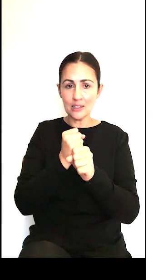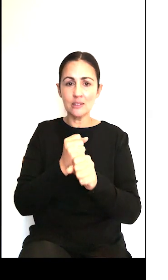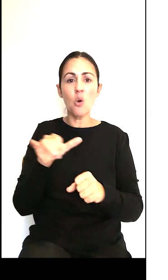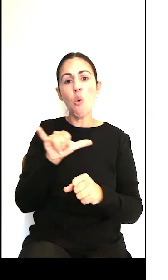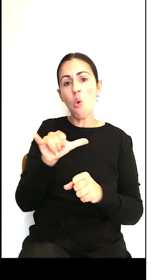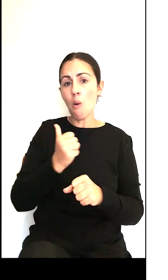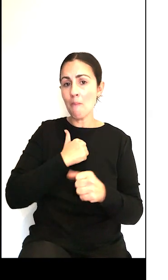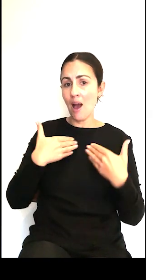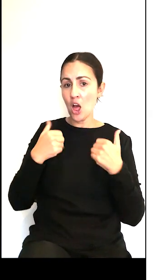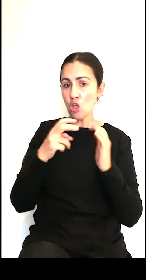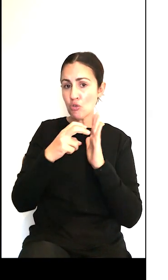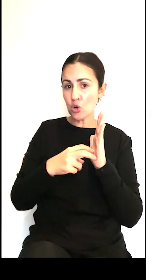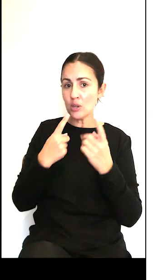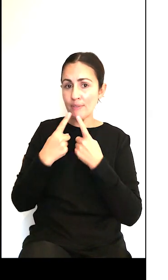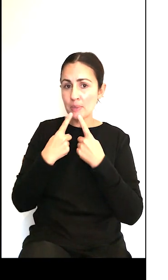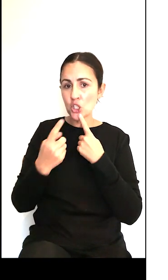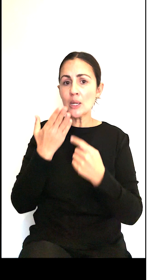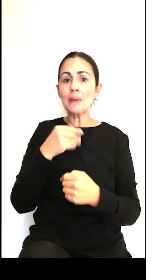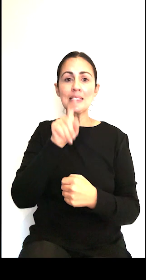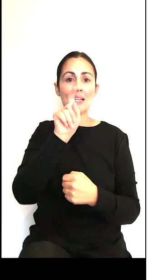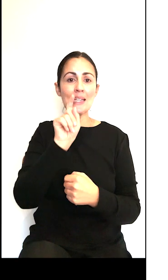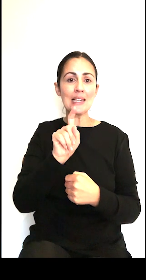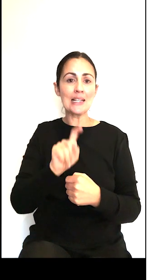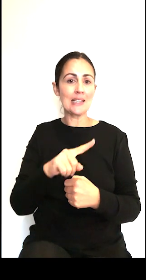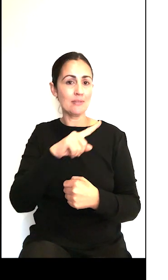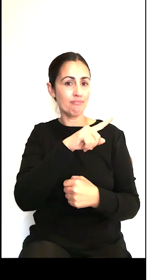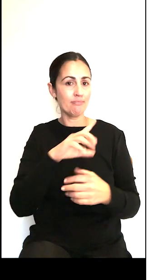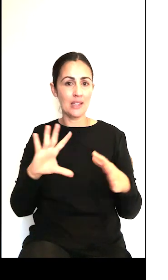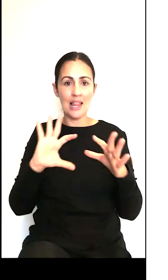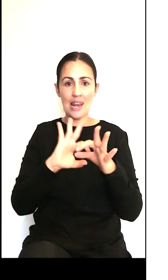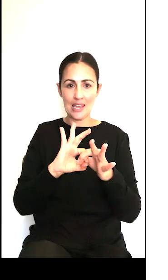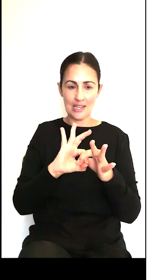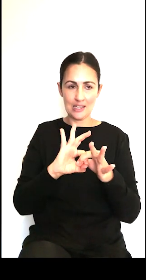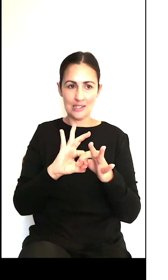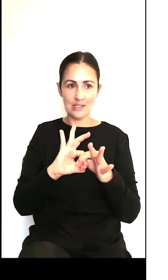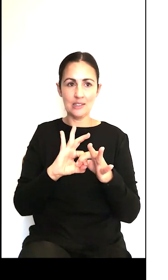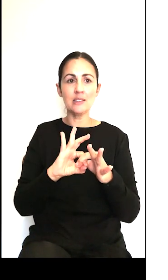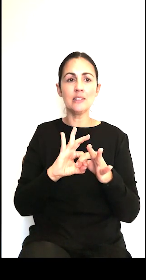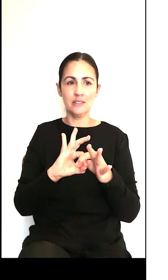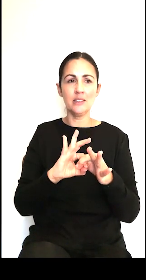you can head to the links on this slide. So as we've mentioned, we will share the slides with you to the email address that